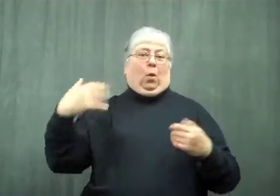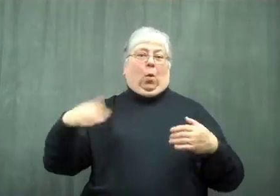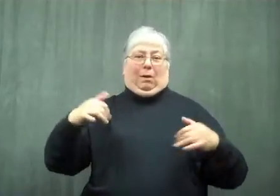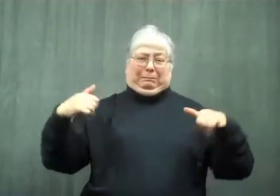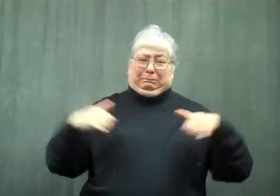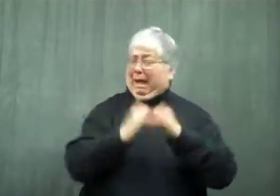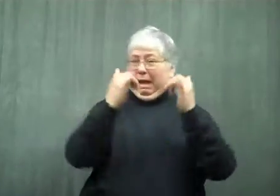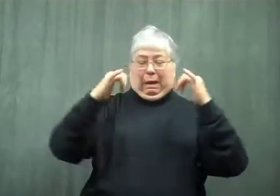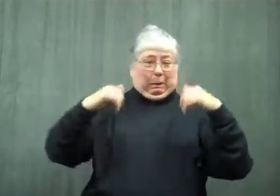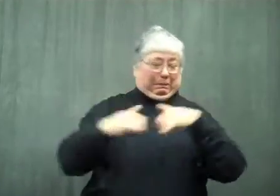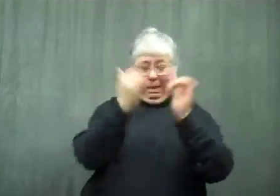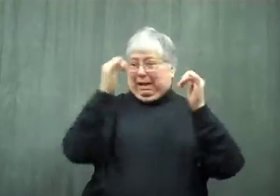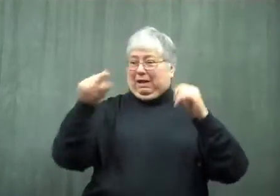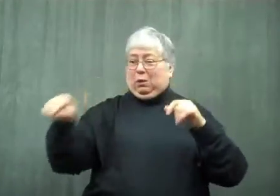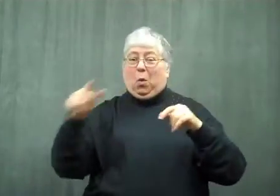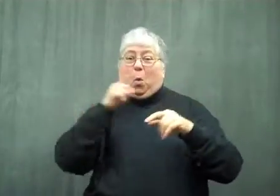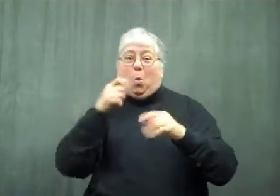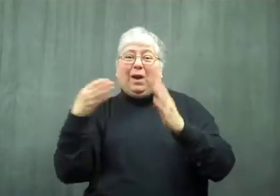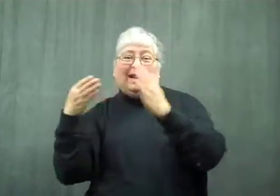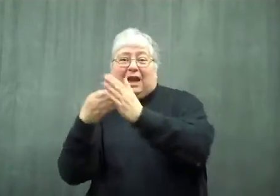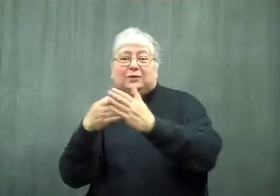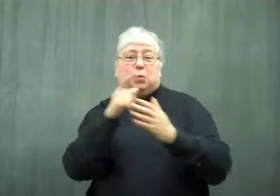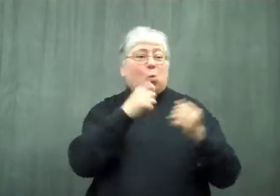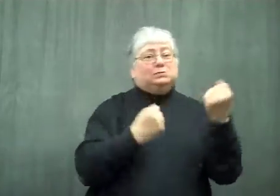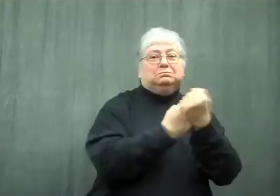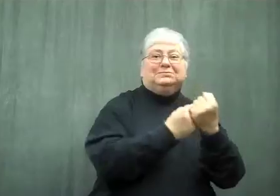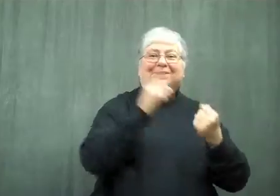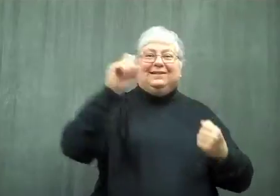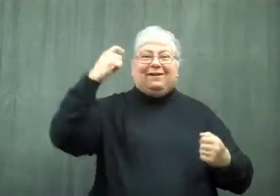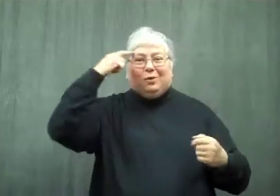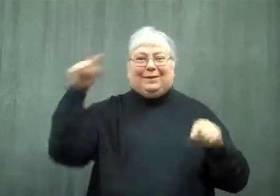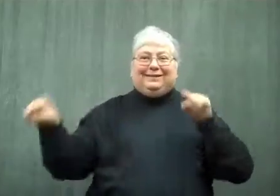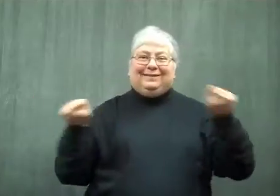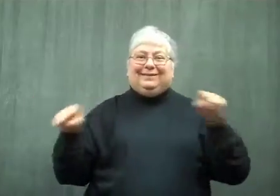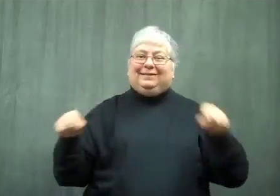There were numerous clashes between the protesters and pro-government supporters.